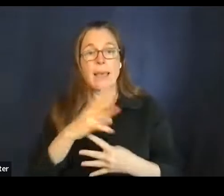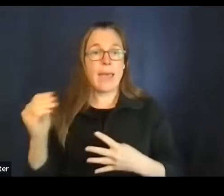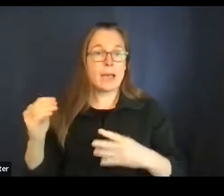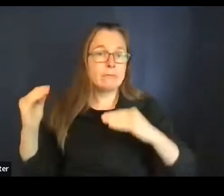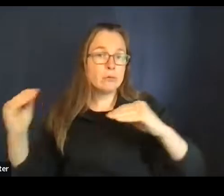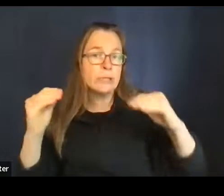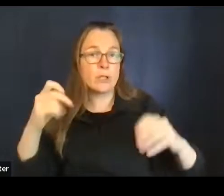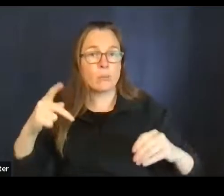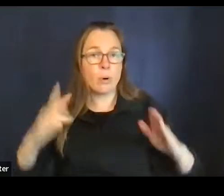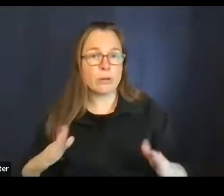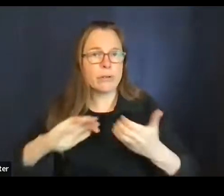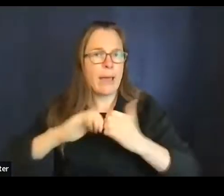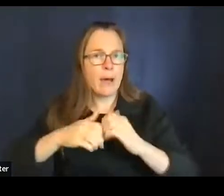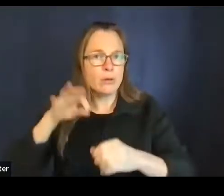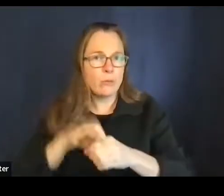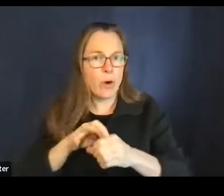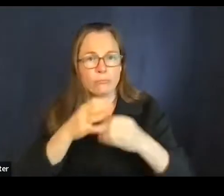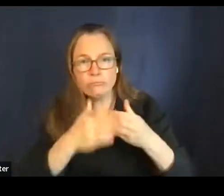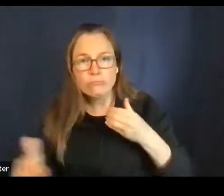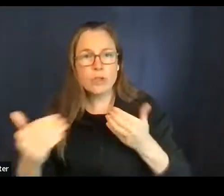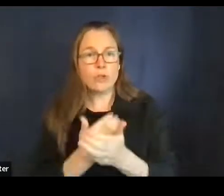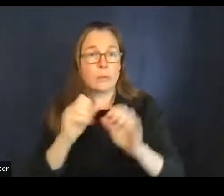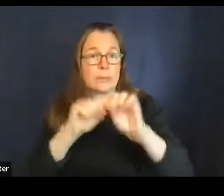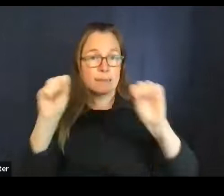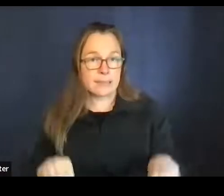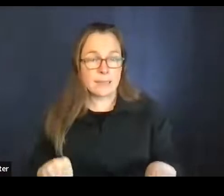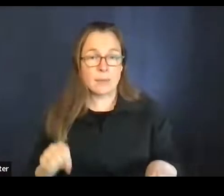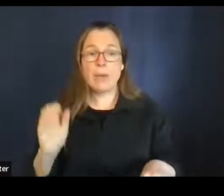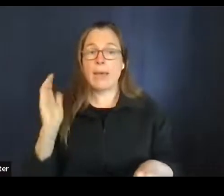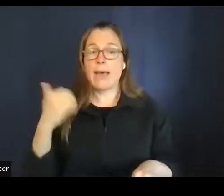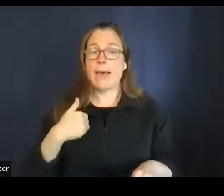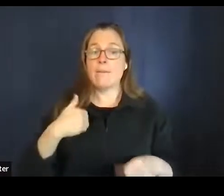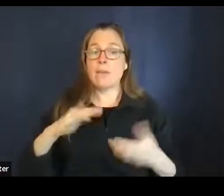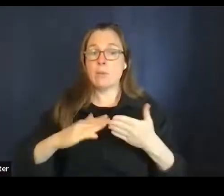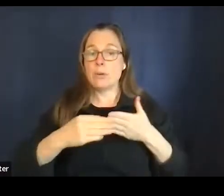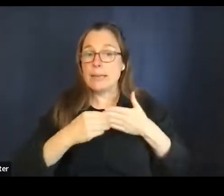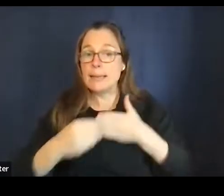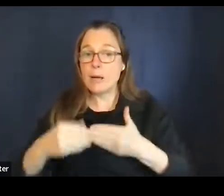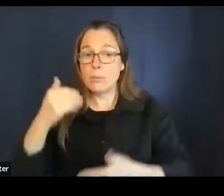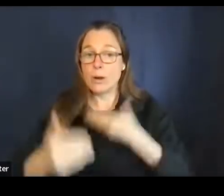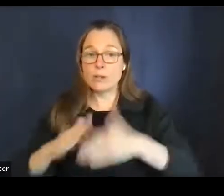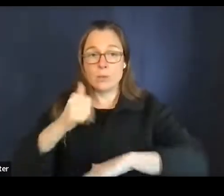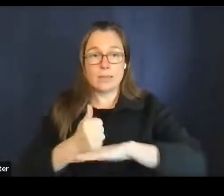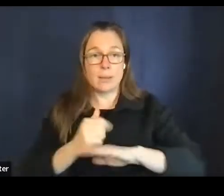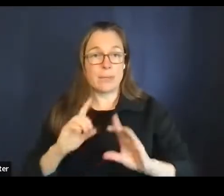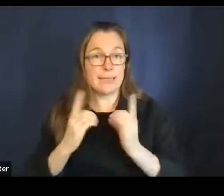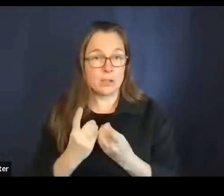Establishing a community led process to establish geographic districts. And leading.